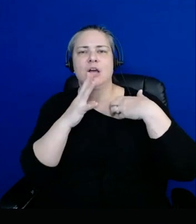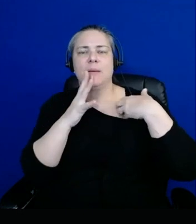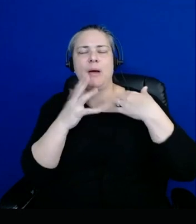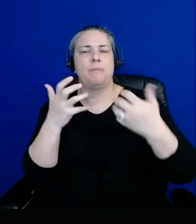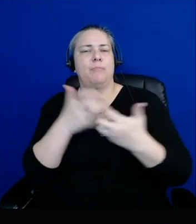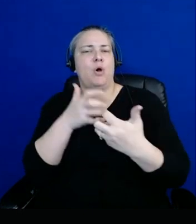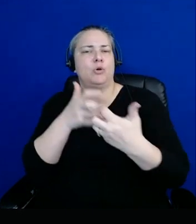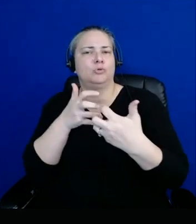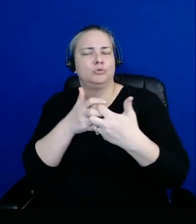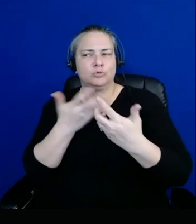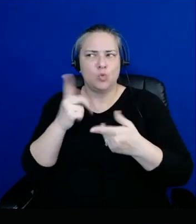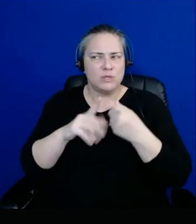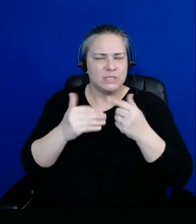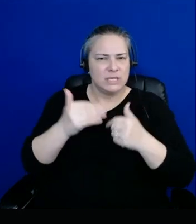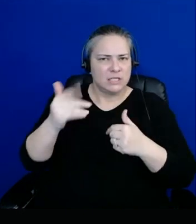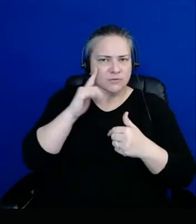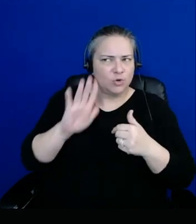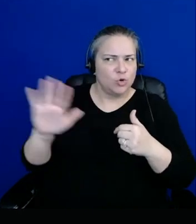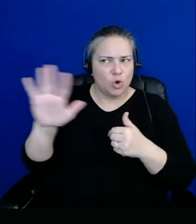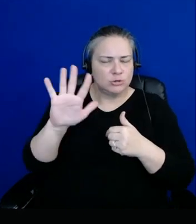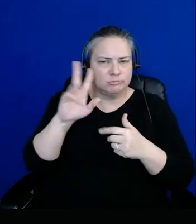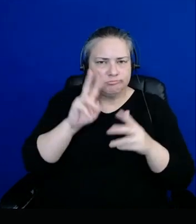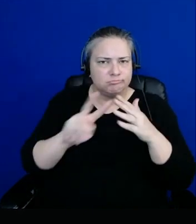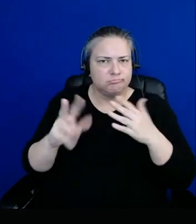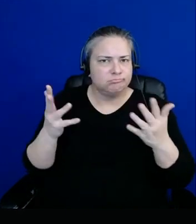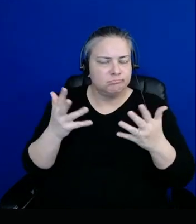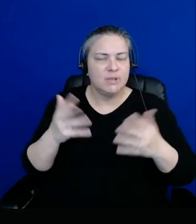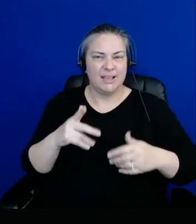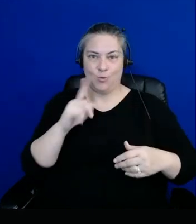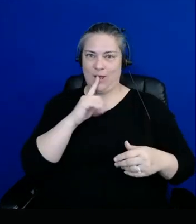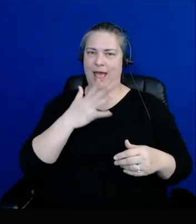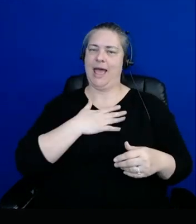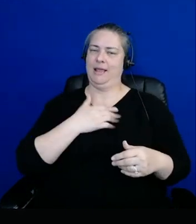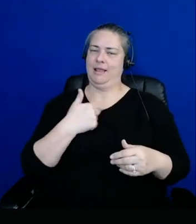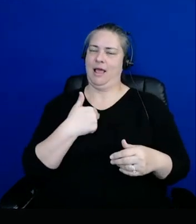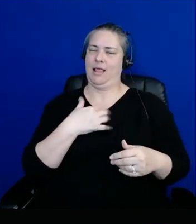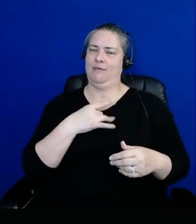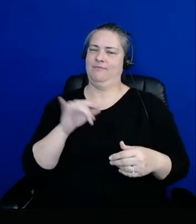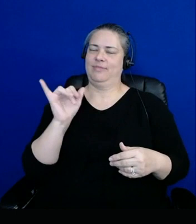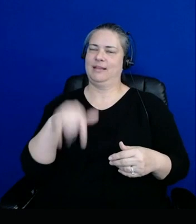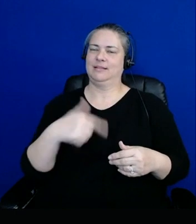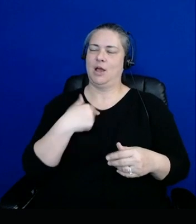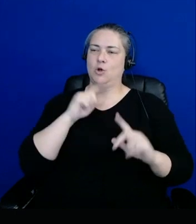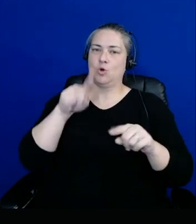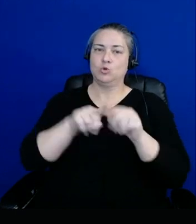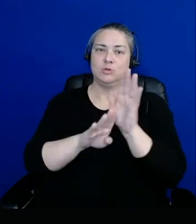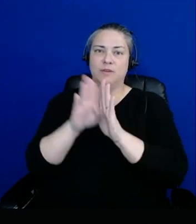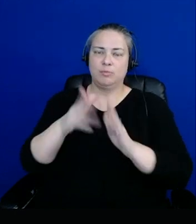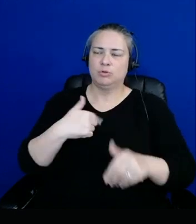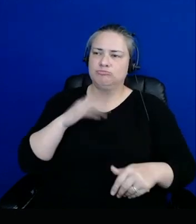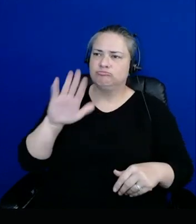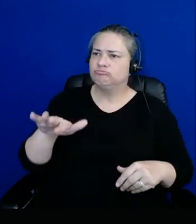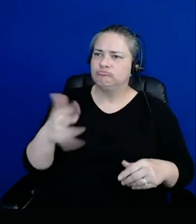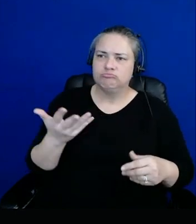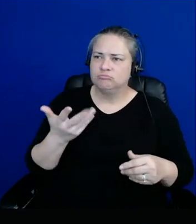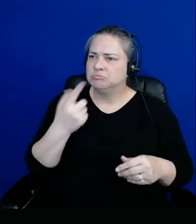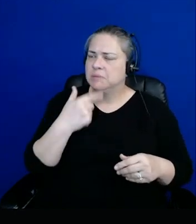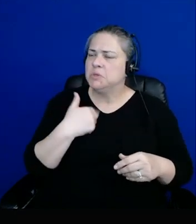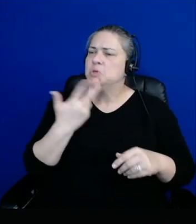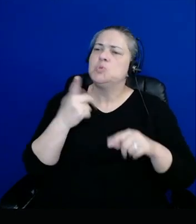our partners about what's next for them, and these are really my favorite conversations. When I get to go to a developer and ask them: